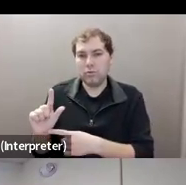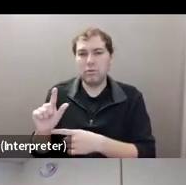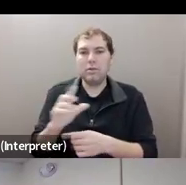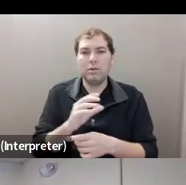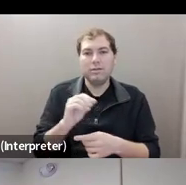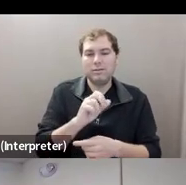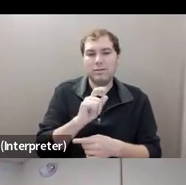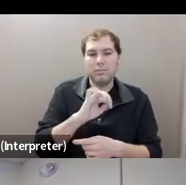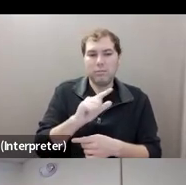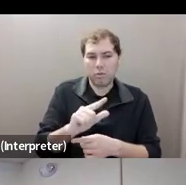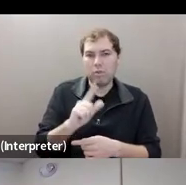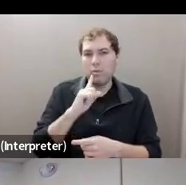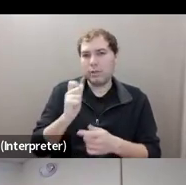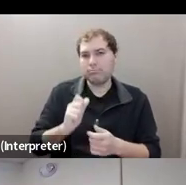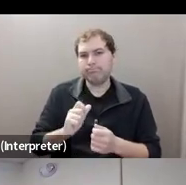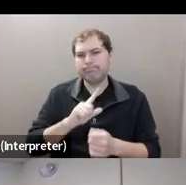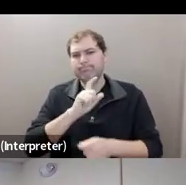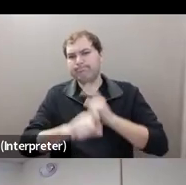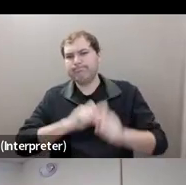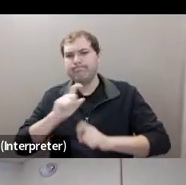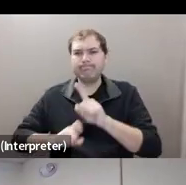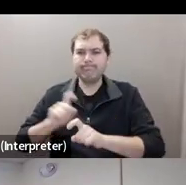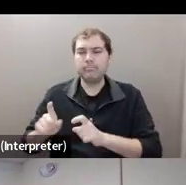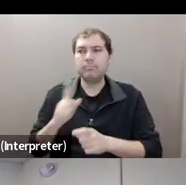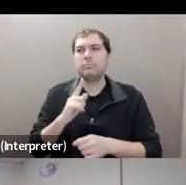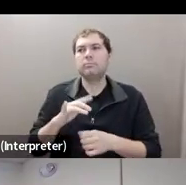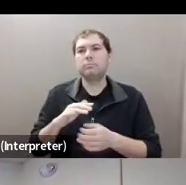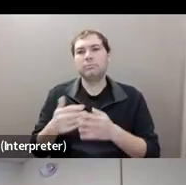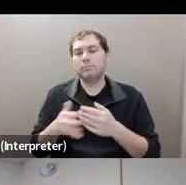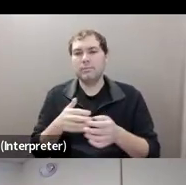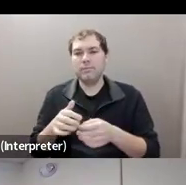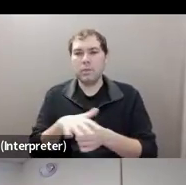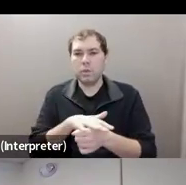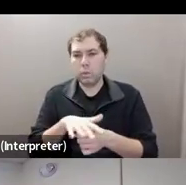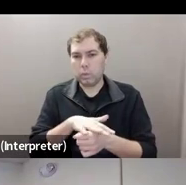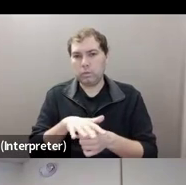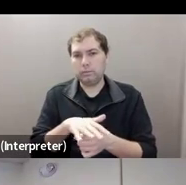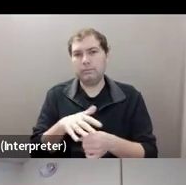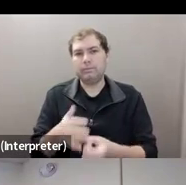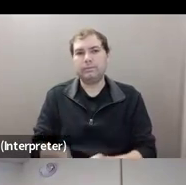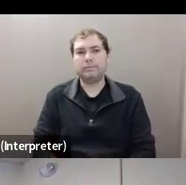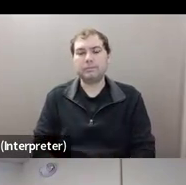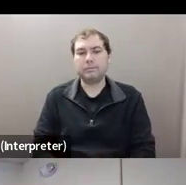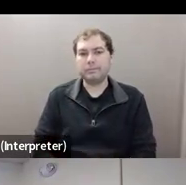17036717673: and and and then at the local level, you know. No matter what 17036717673: we're all.